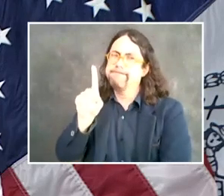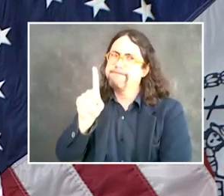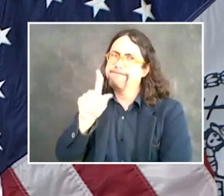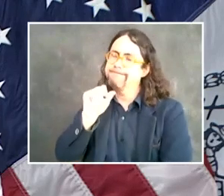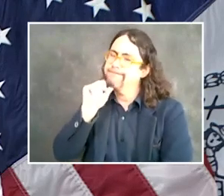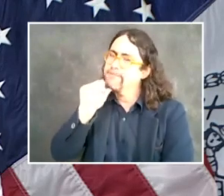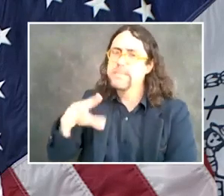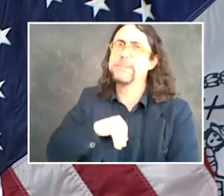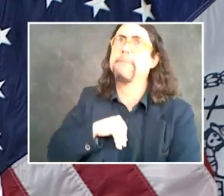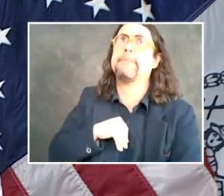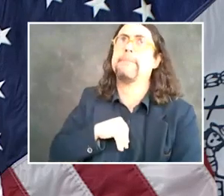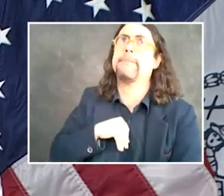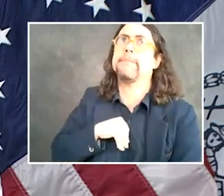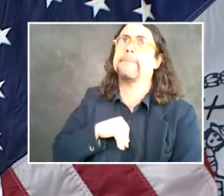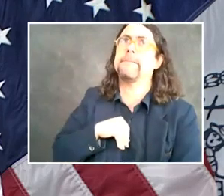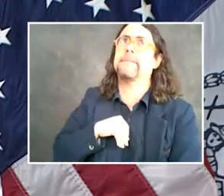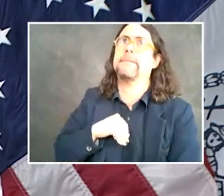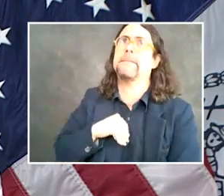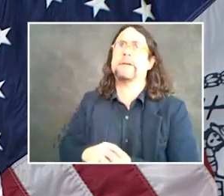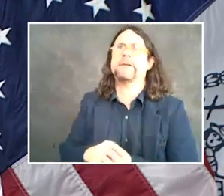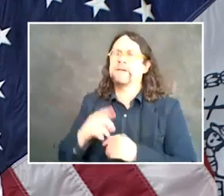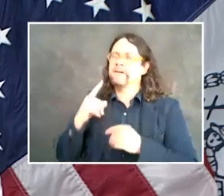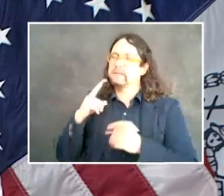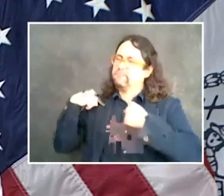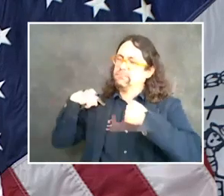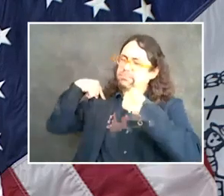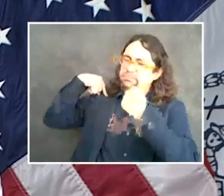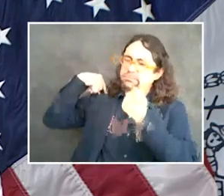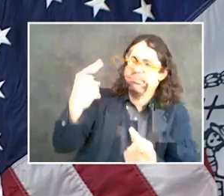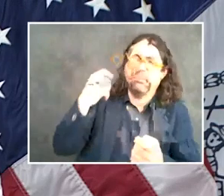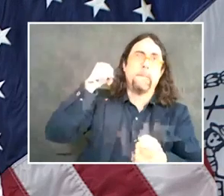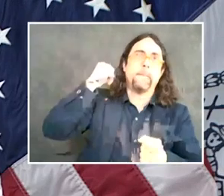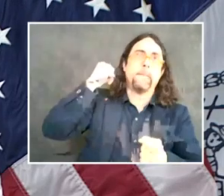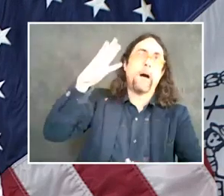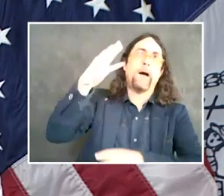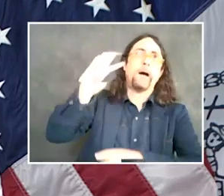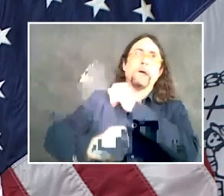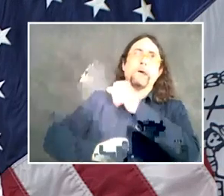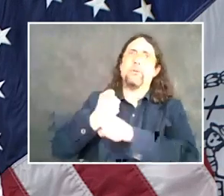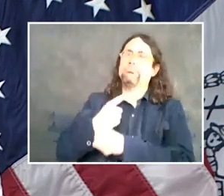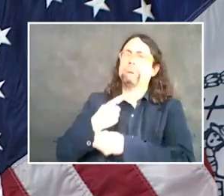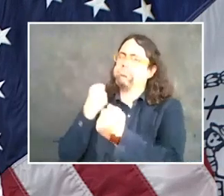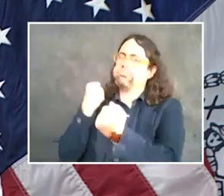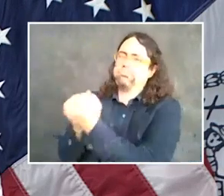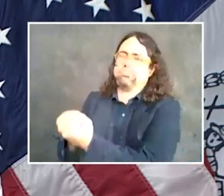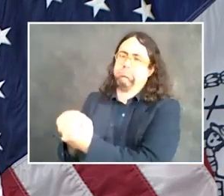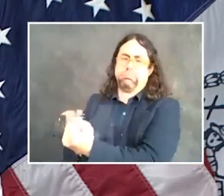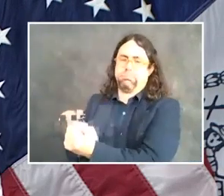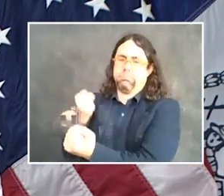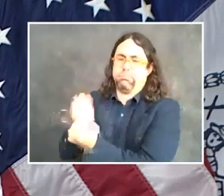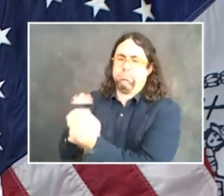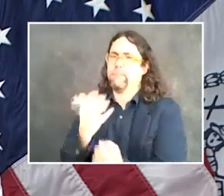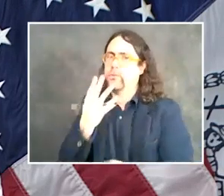WE FOUGHT IT BACK MANY TIMES. MY MESSAGE TO ALL COMMUNITIES. THAT WAS WRITTEN IN BLACK AND